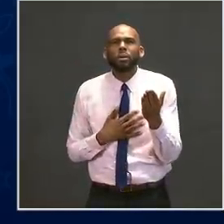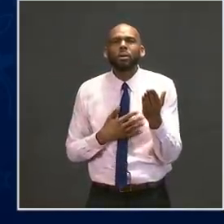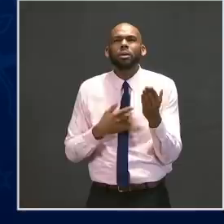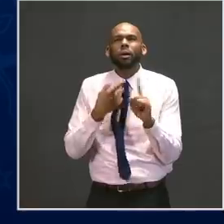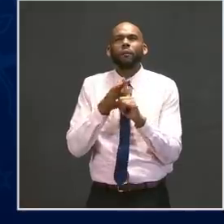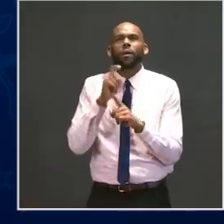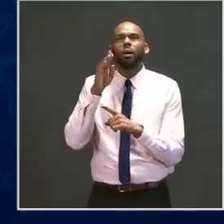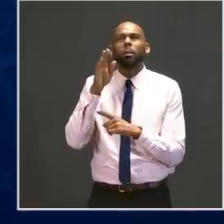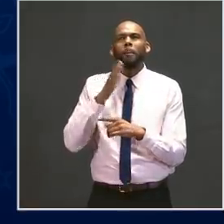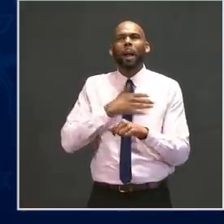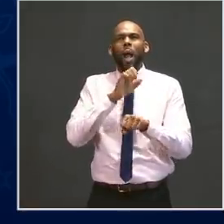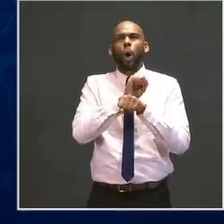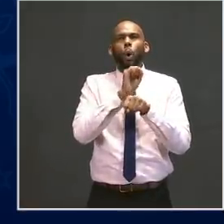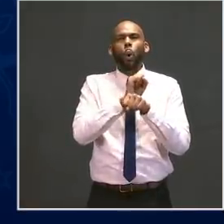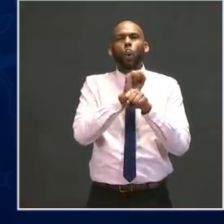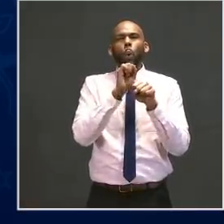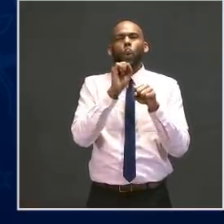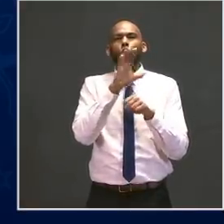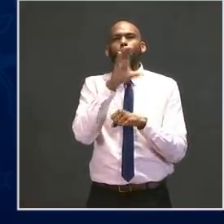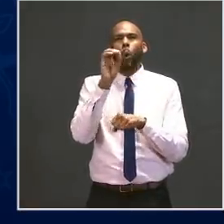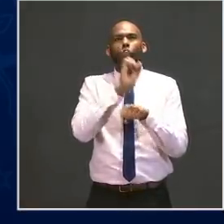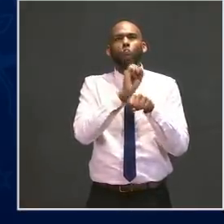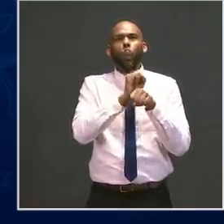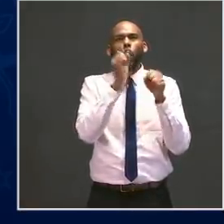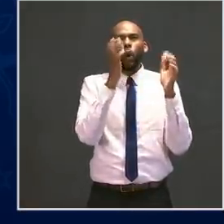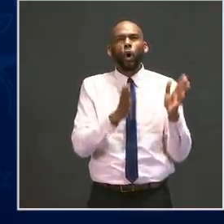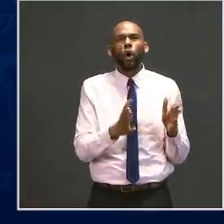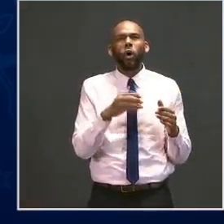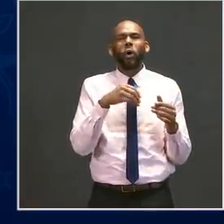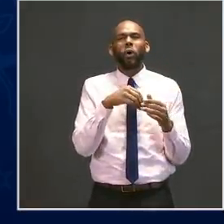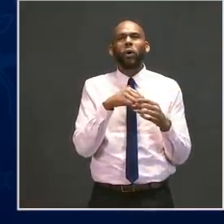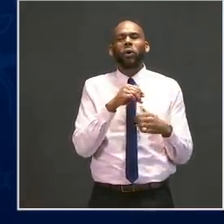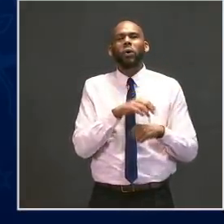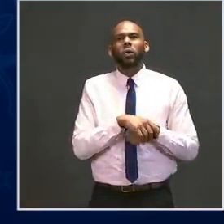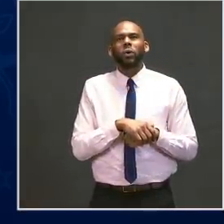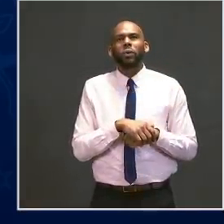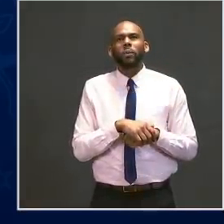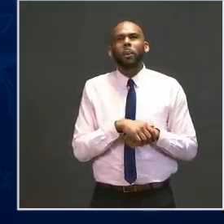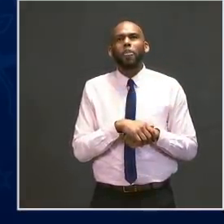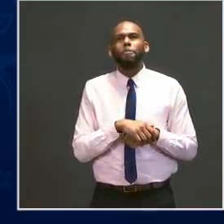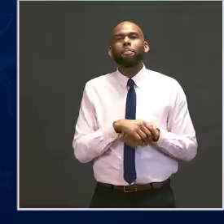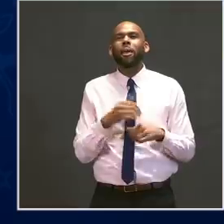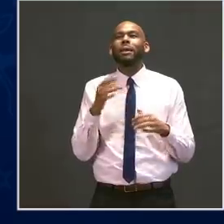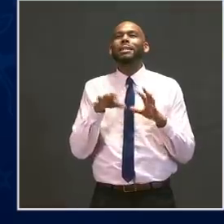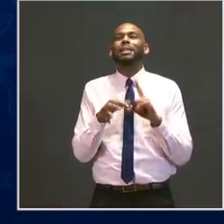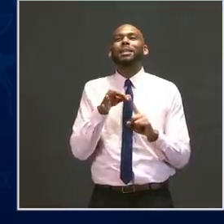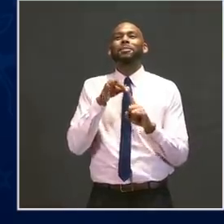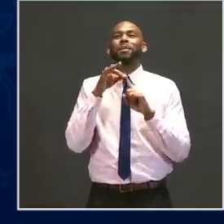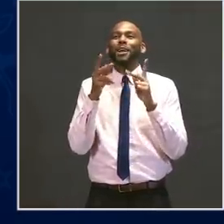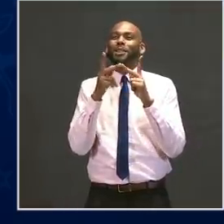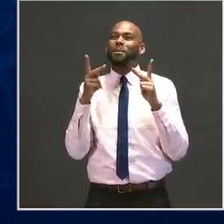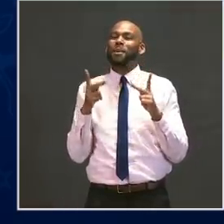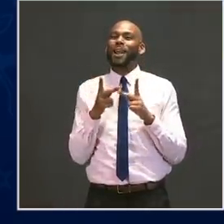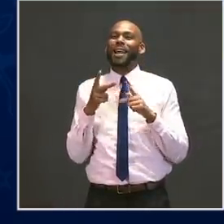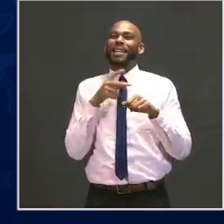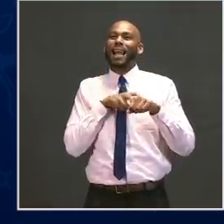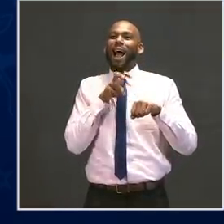our colleague with RTÉ News in Ireland. And he asks -- Ms. Psaki: I have a special place in my heart for the Irish. The Press: Well, I think you're going to like